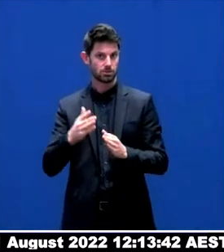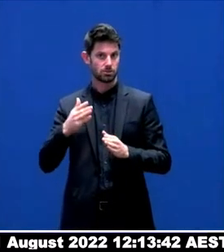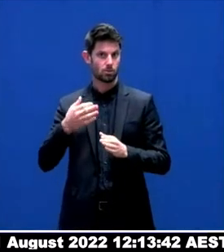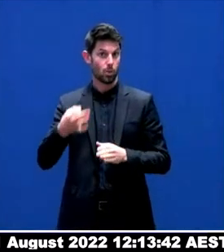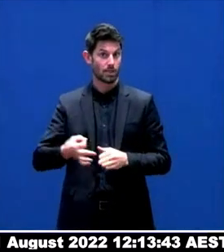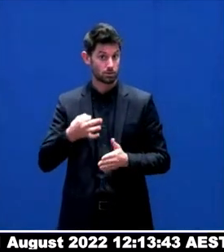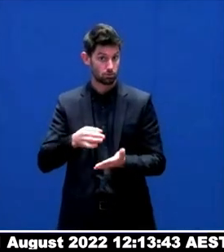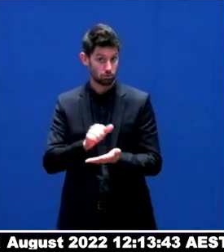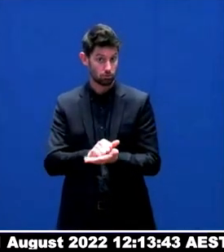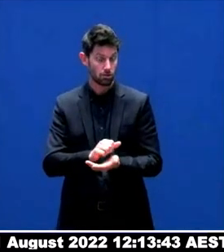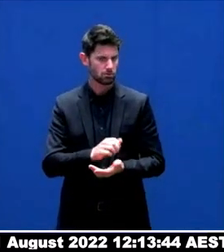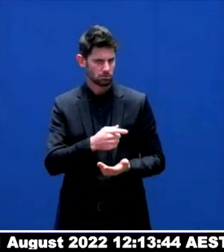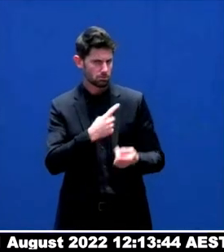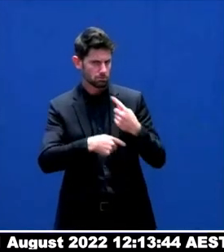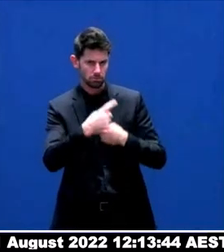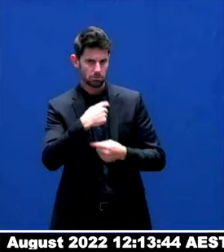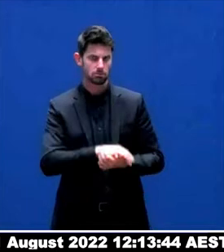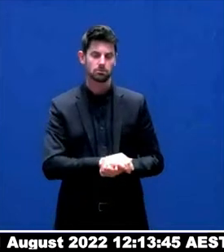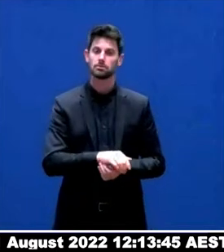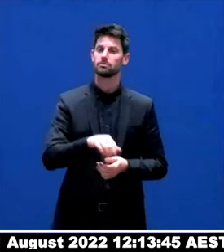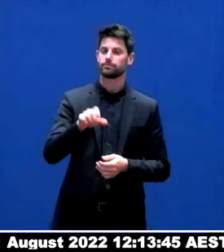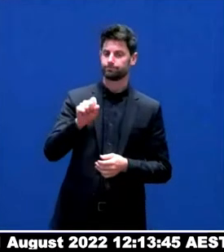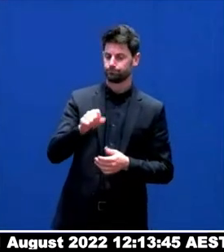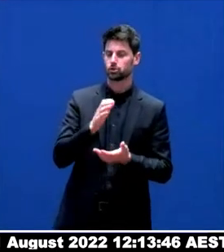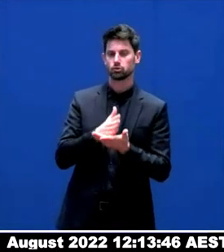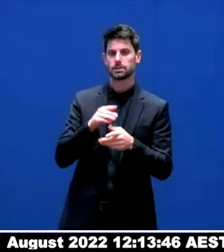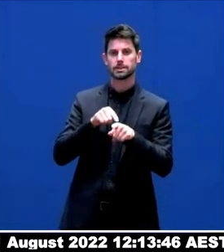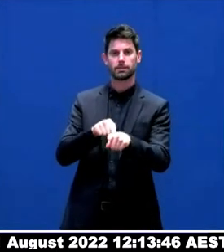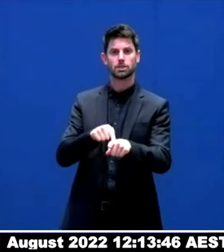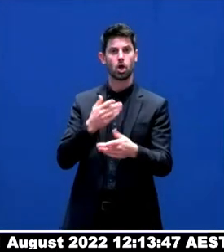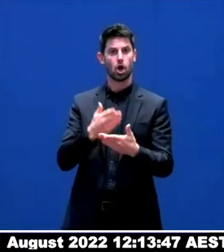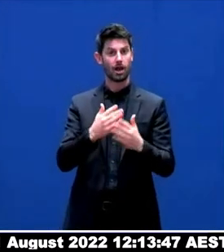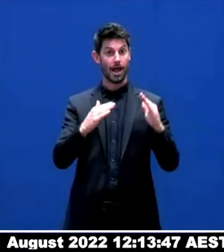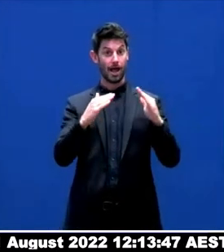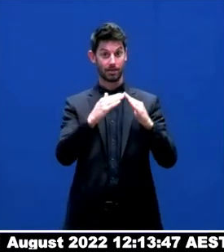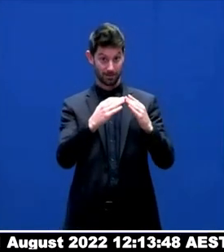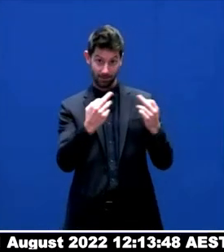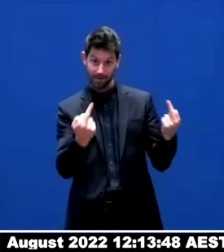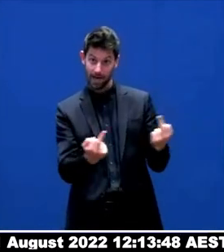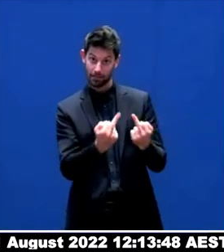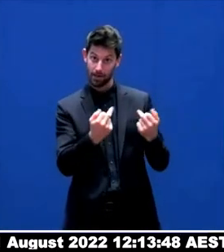Yes. So, it also depends on the availability of supply, location,